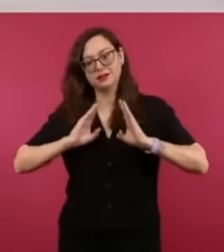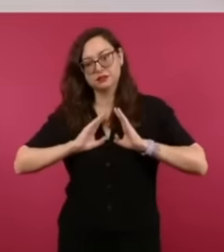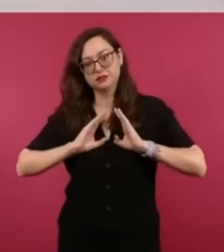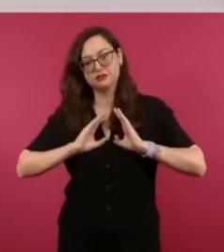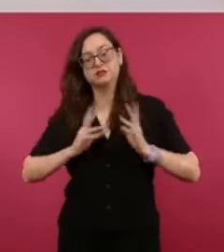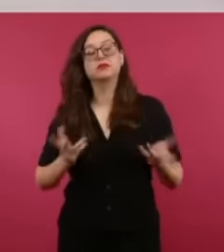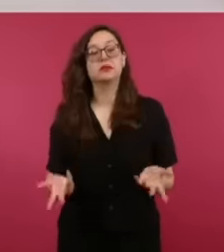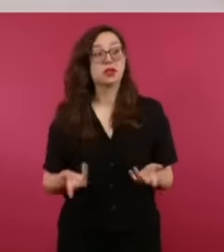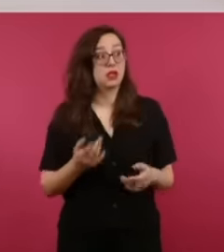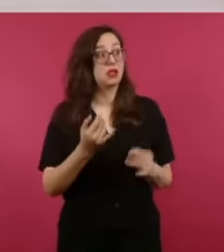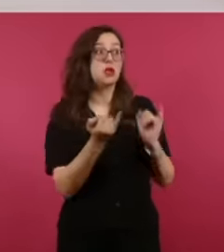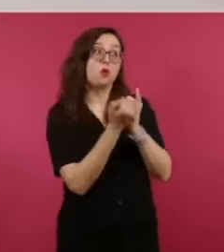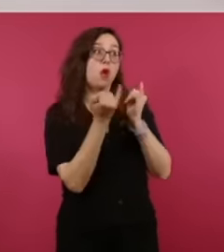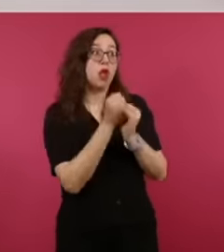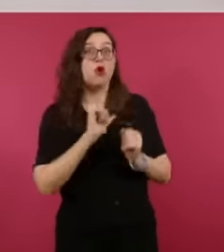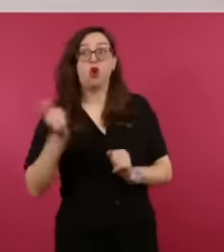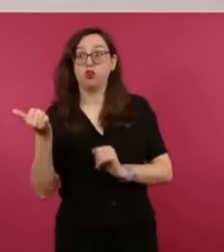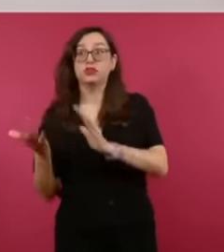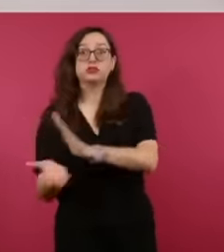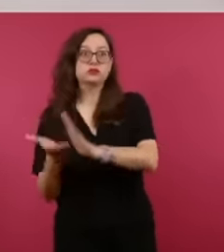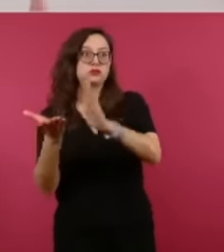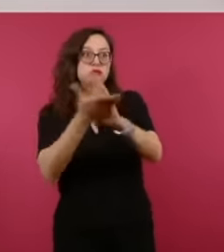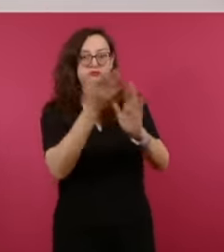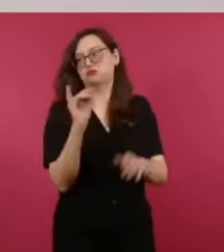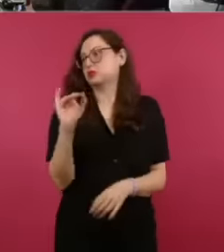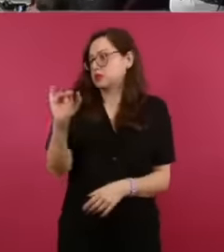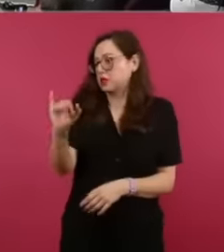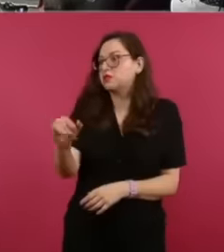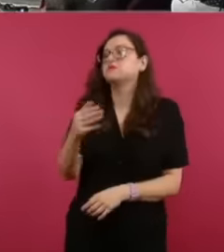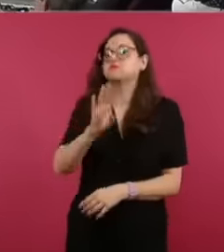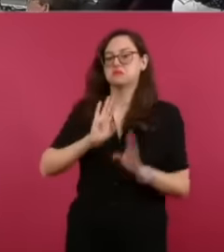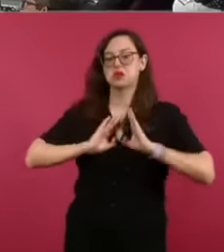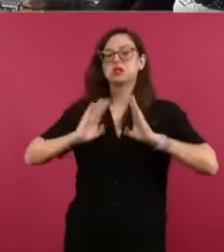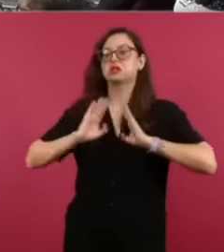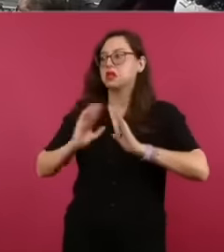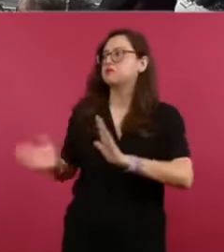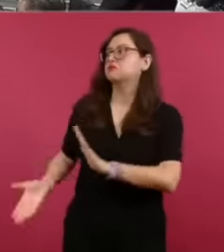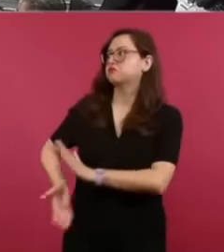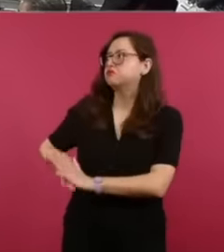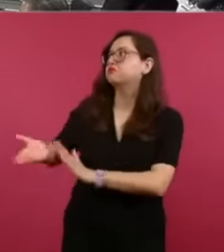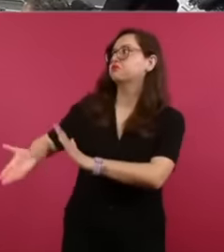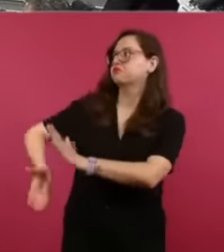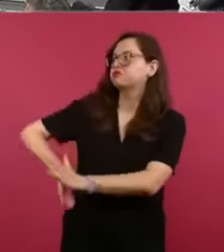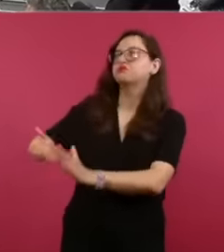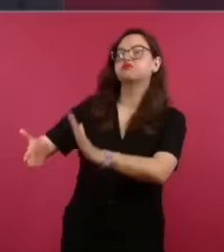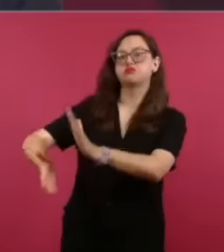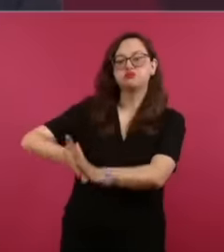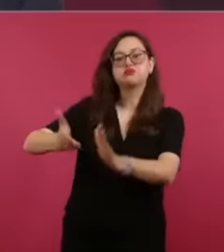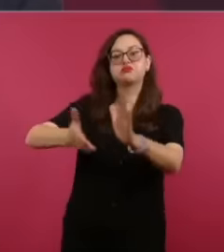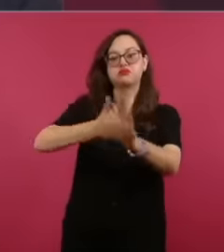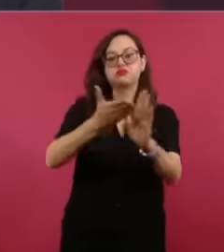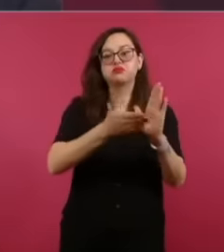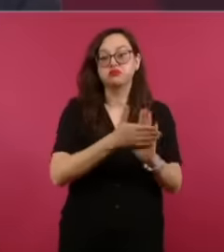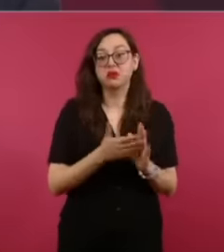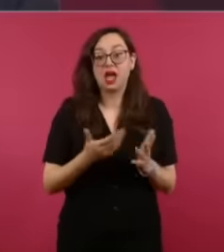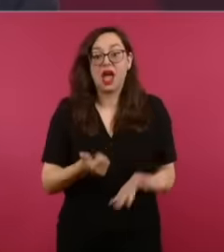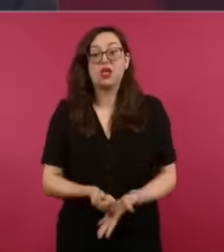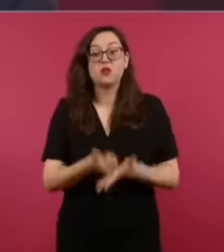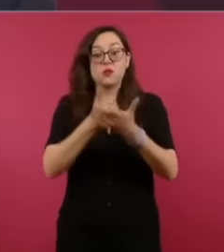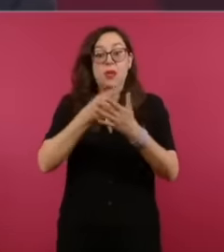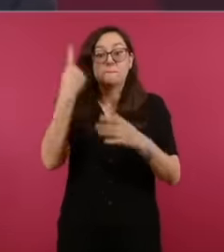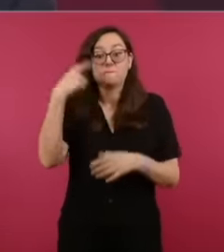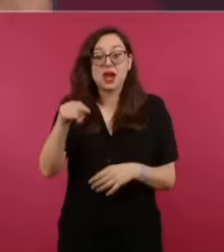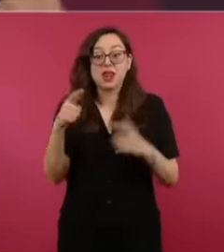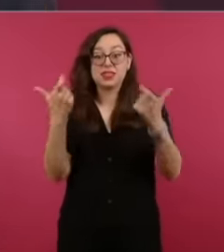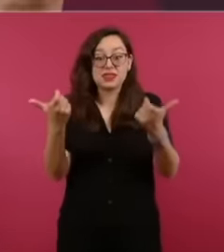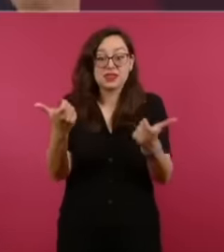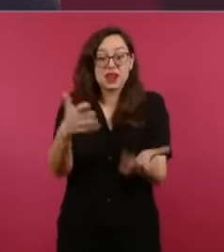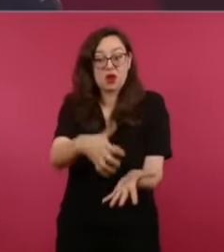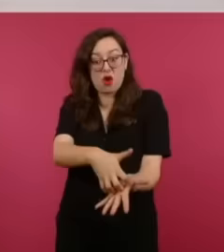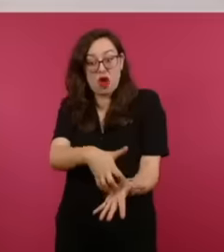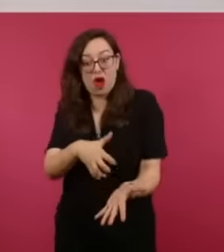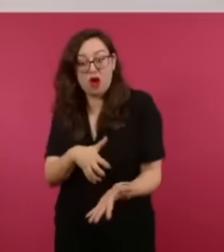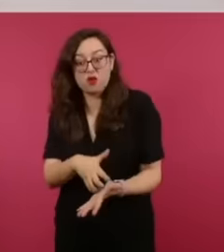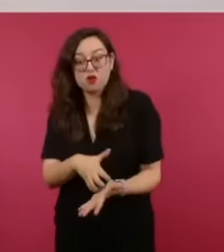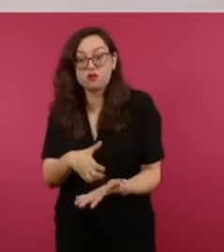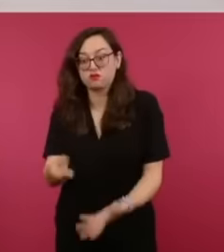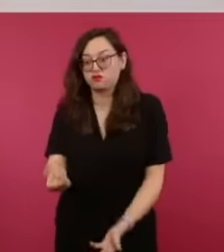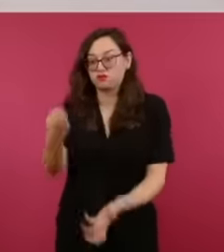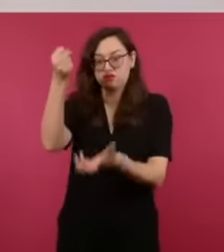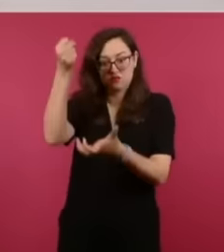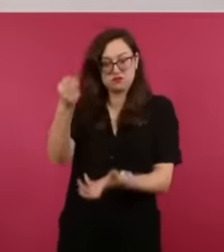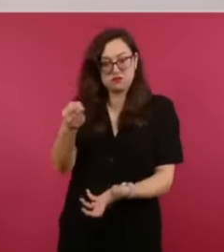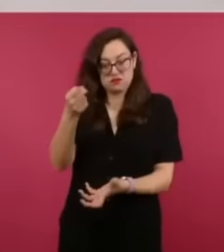many others then All of this has allowed us to save both the fight against corruption and